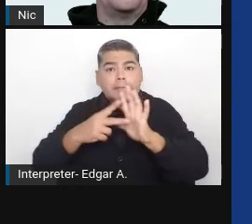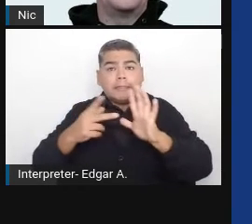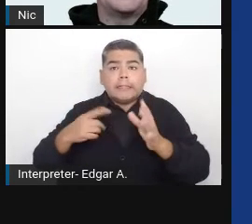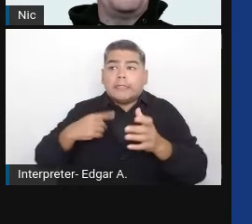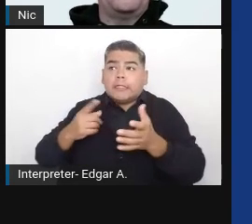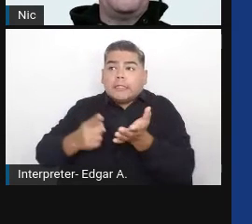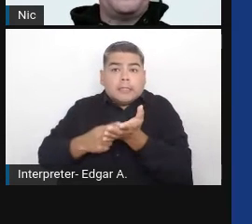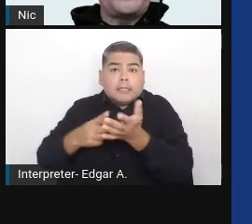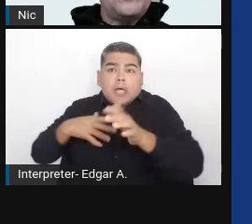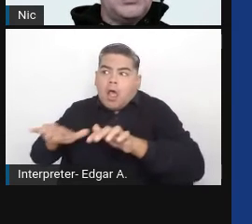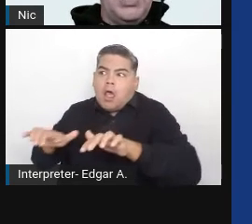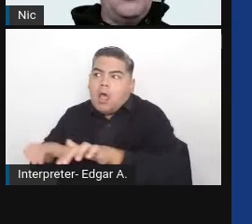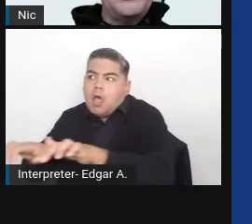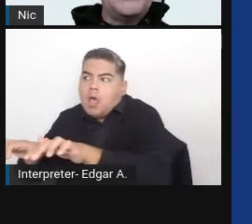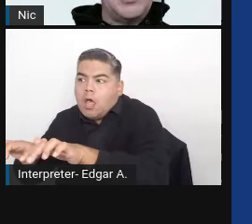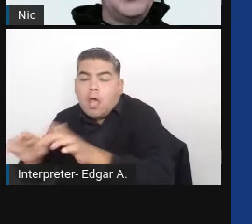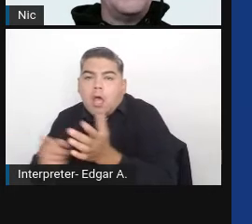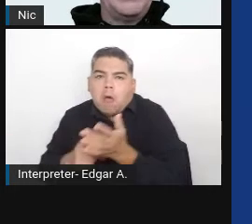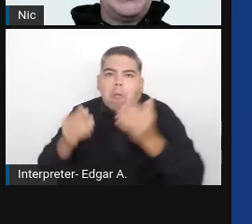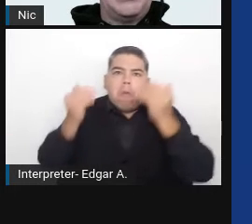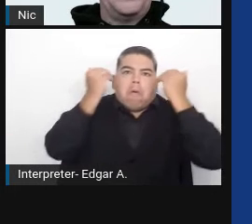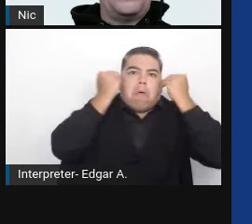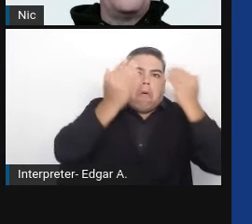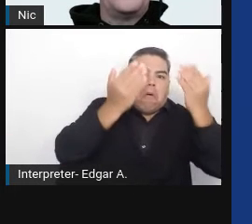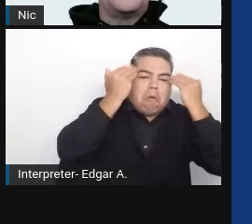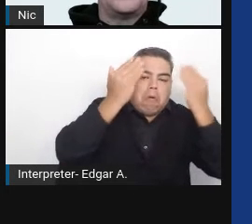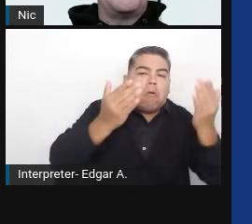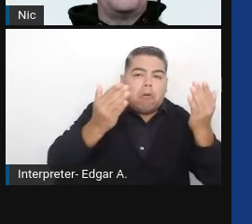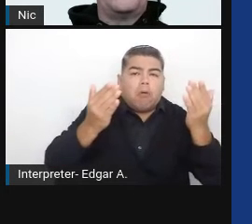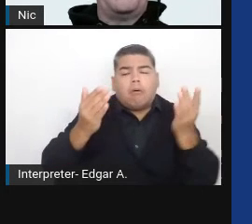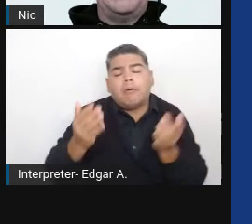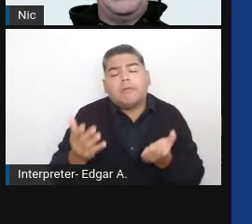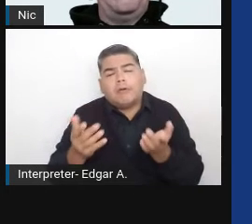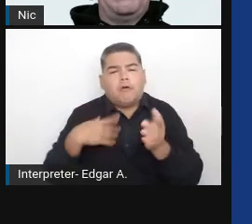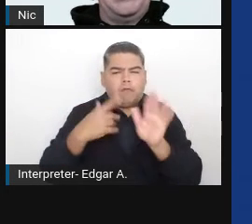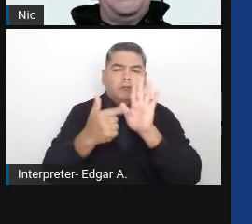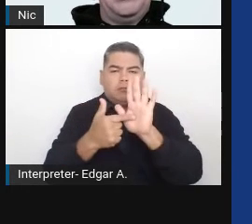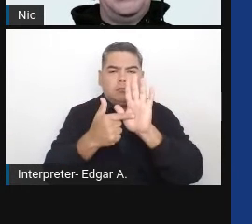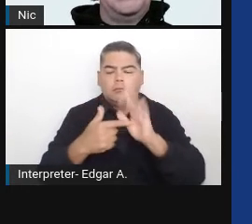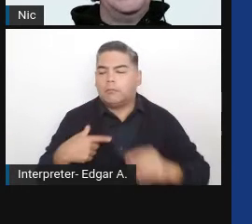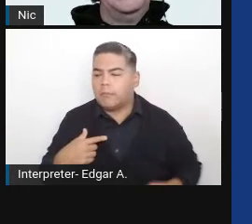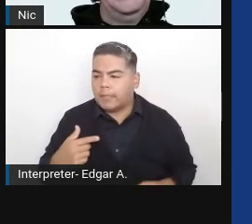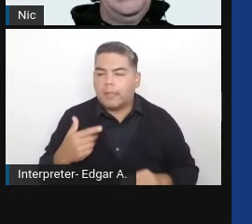For example, I was speaking at a conference just before the pandemic,